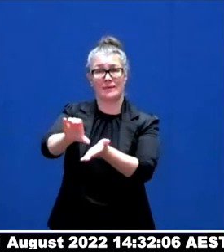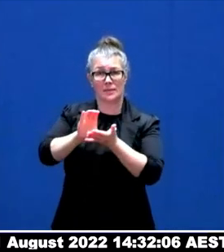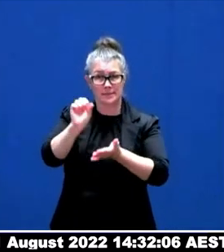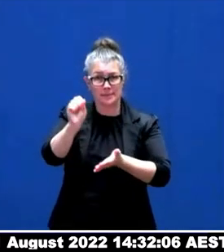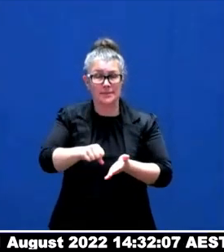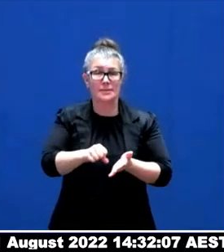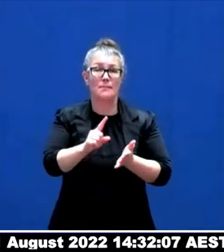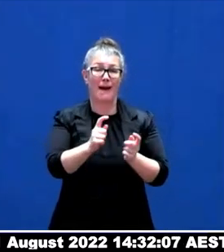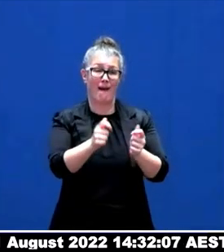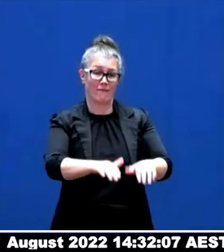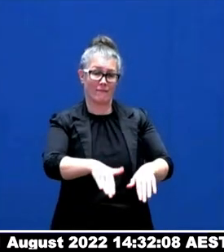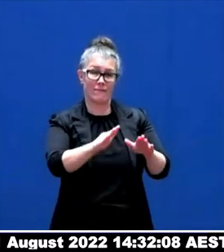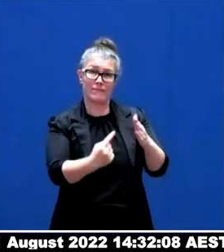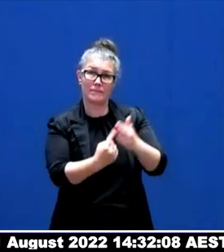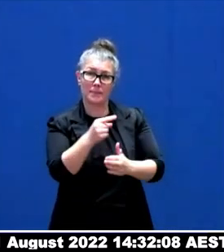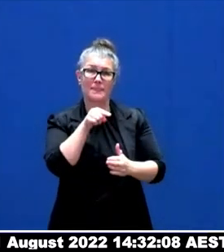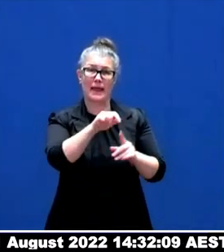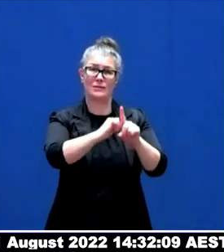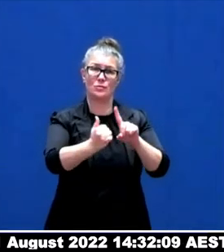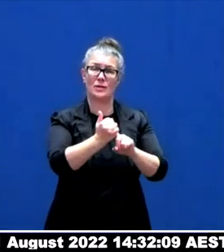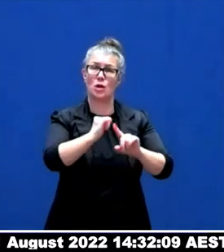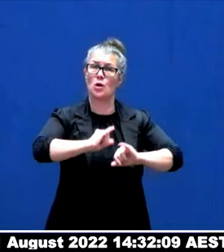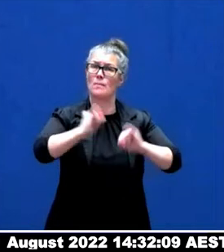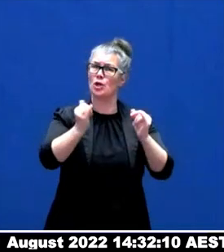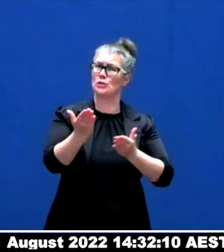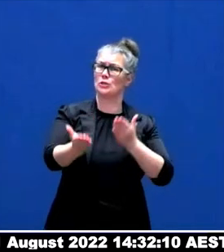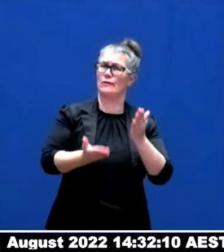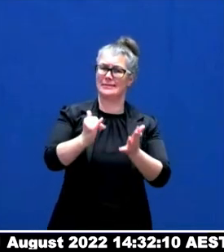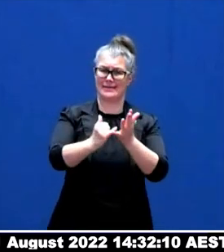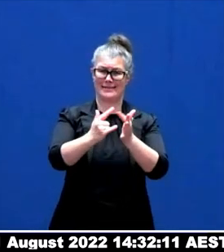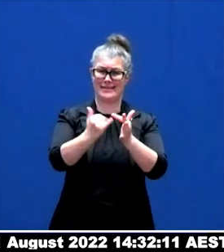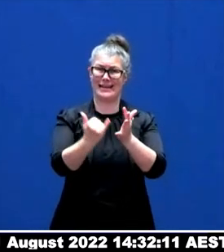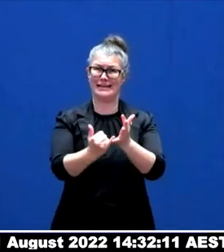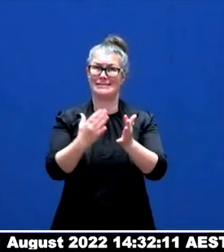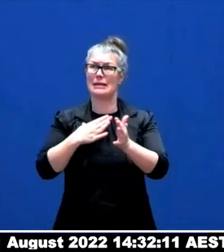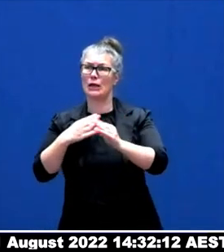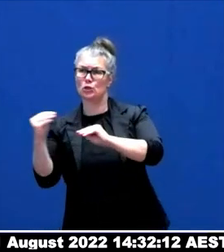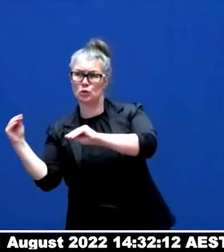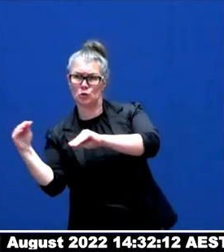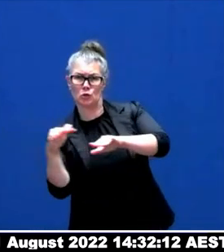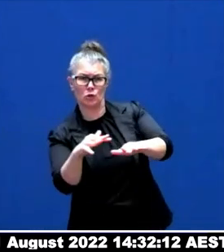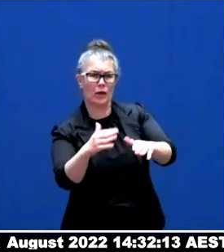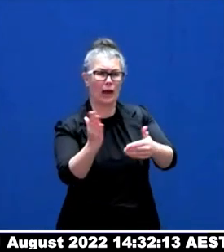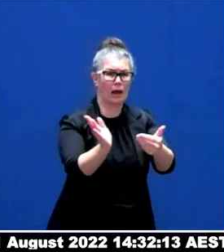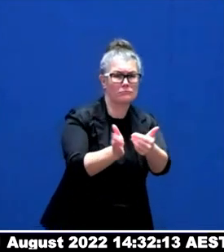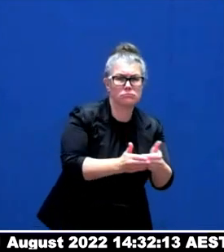So in that situation the emergency services need to go in and do their bit, but post -